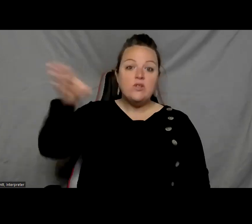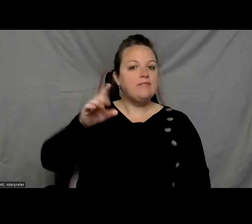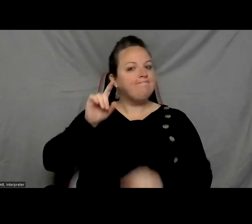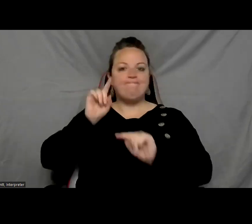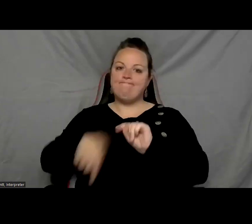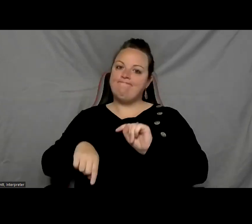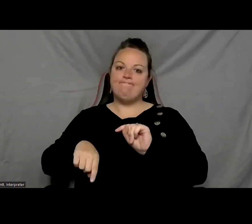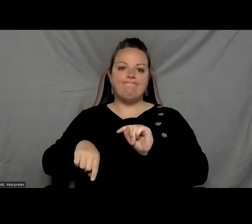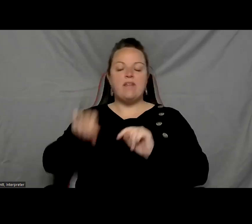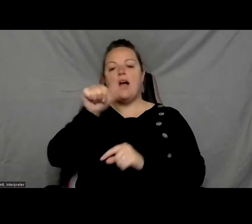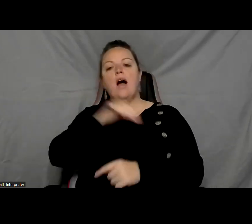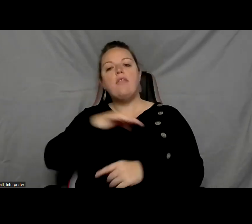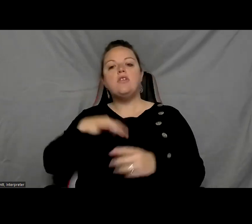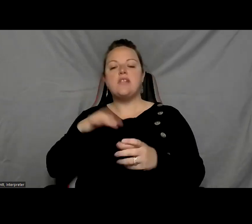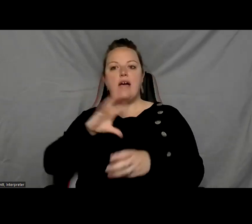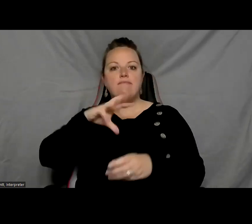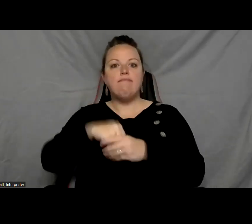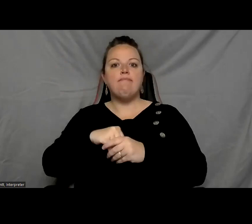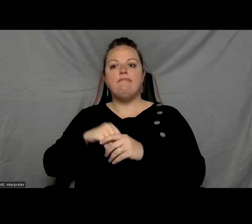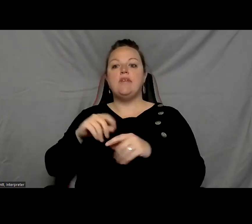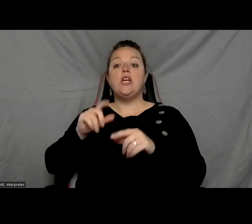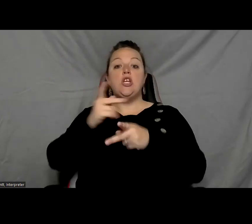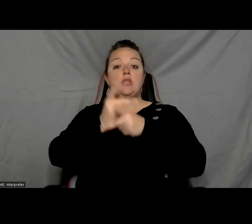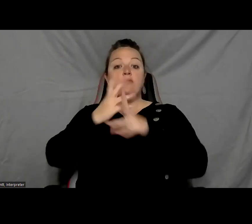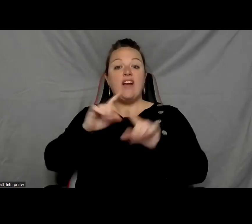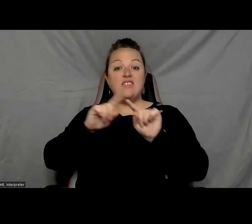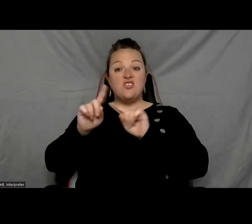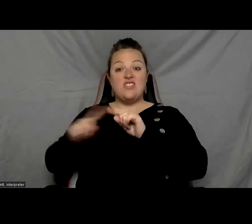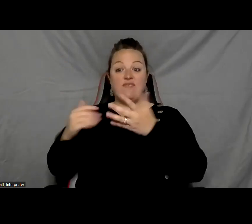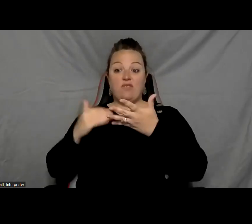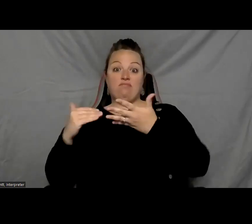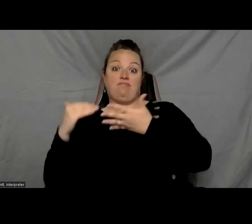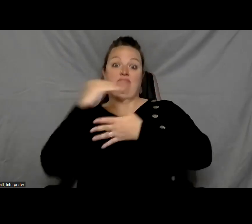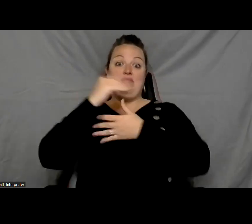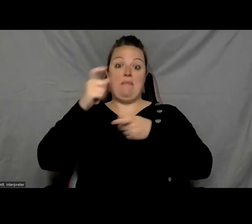supervisors and various levels of management all the way up to the tiptop of developmental